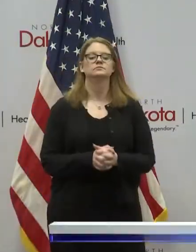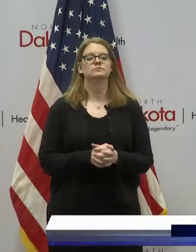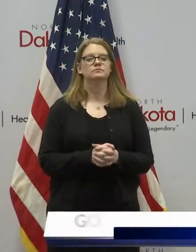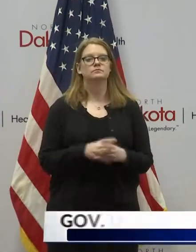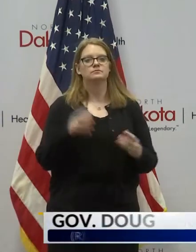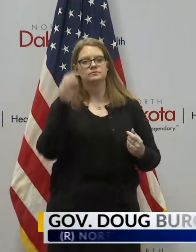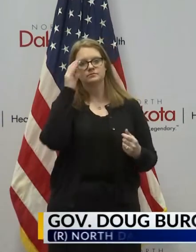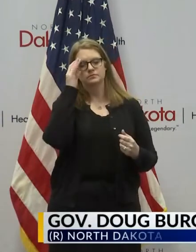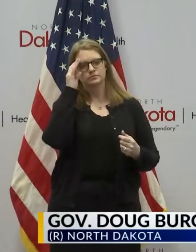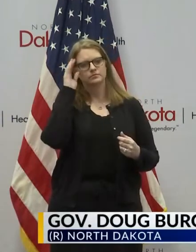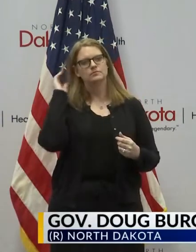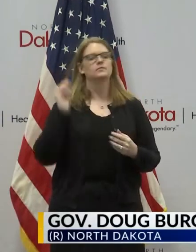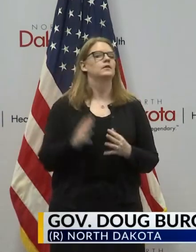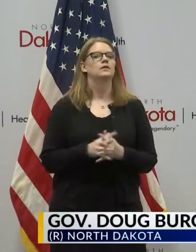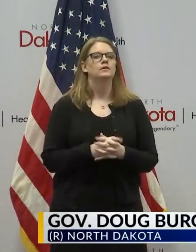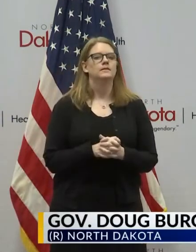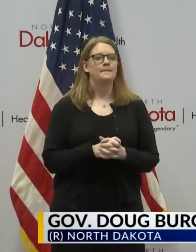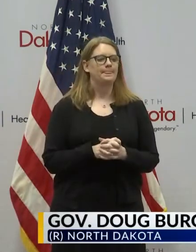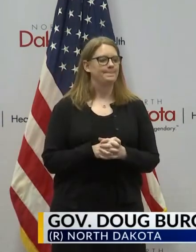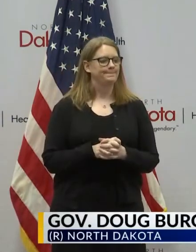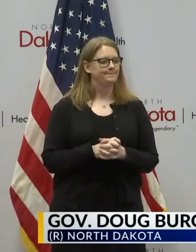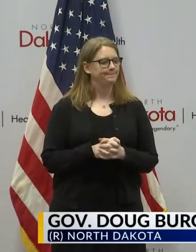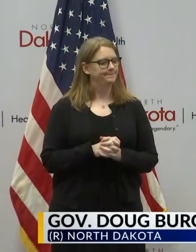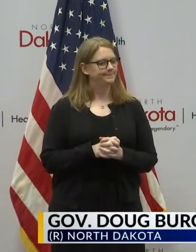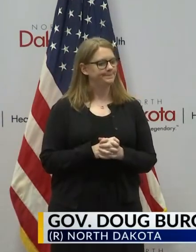71. NORTHWEST WIND 7 TO 13 MPH,